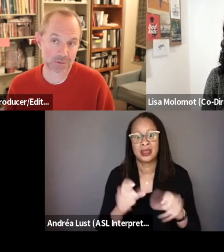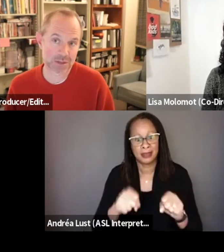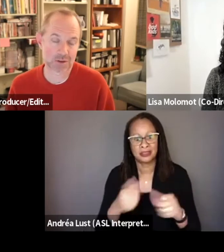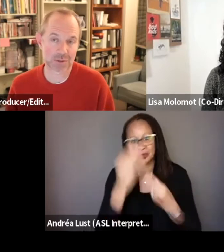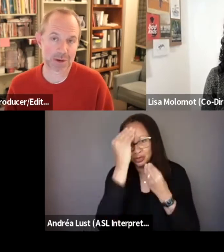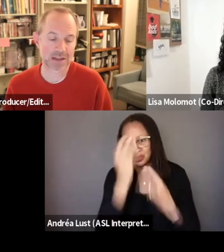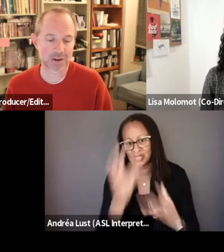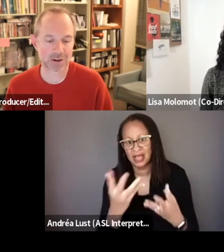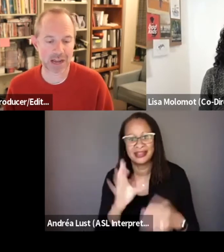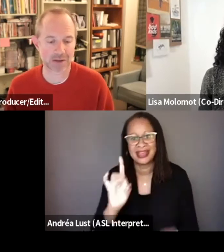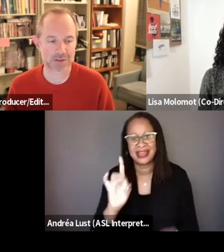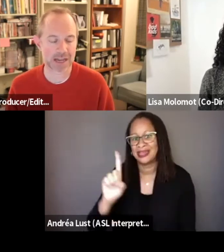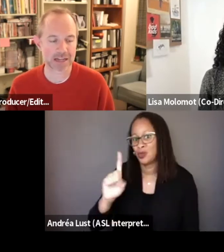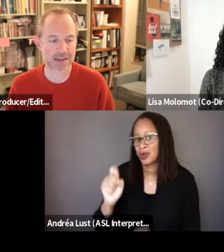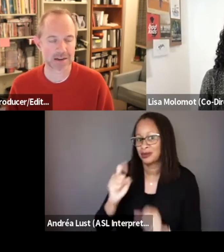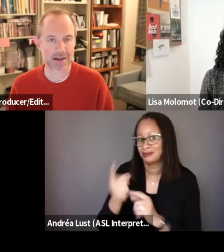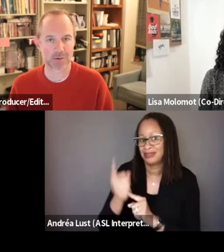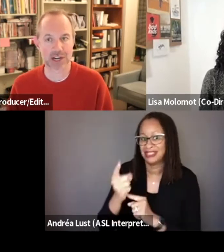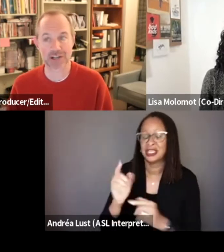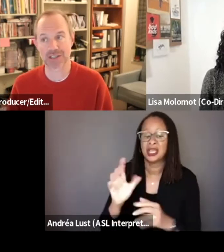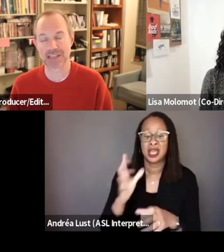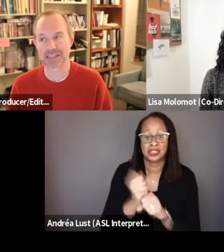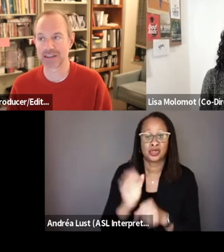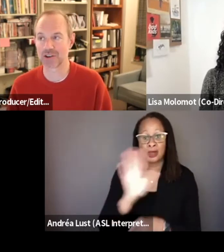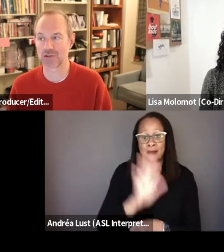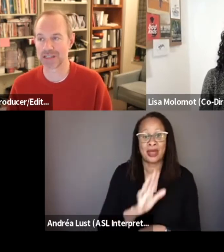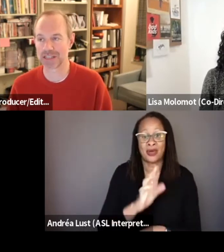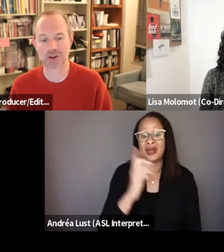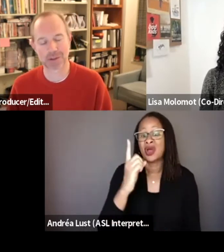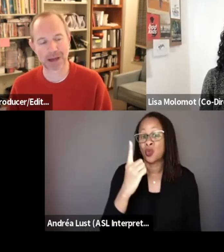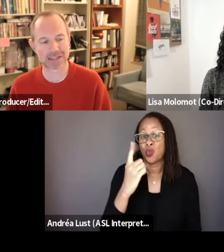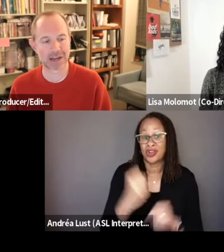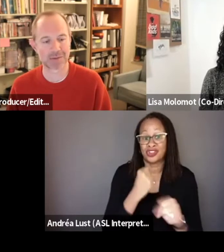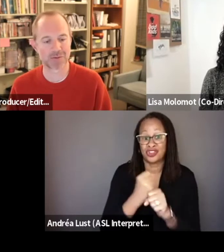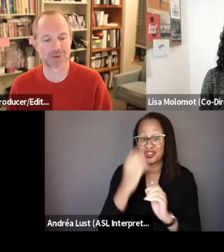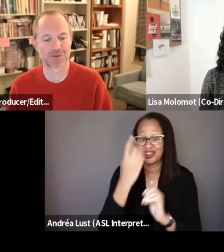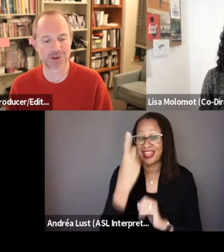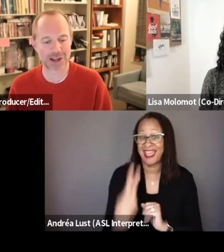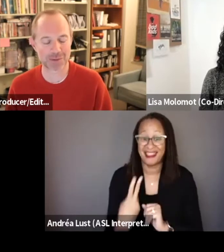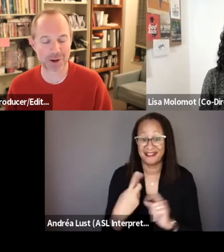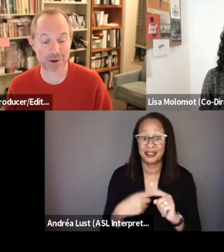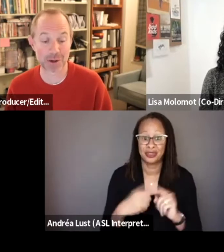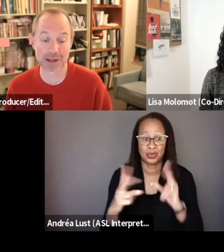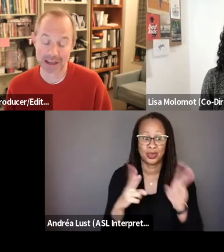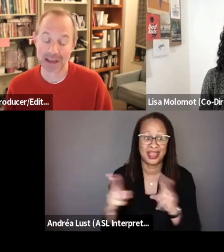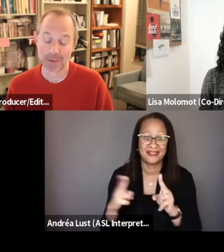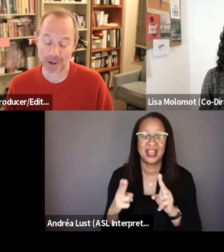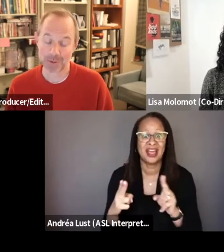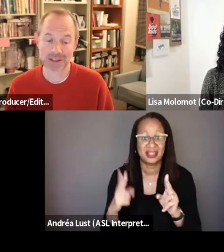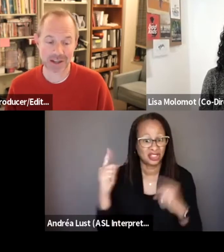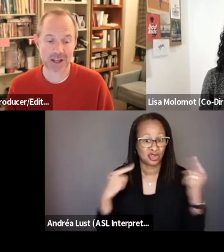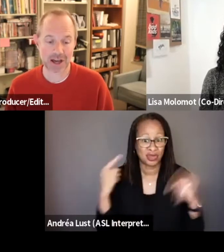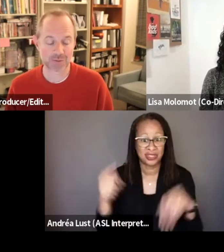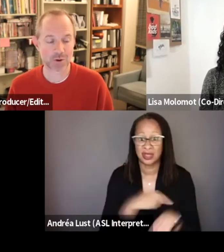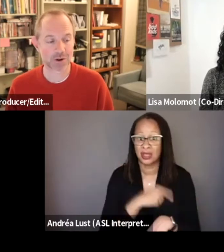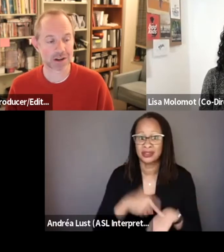it took about a year and a half to edit, which actually isn't a crazy long amount of time for a documentary. But it was a lot of work